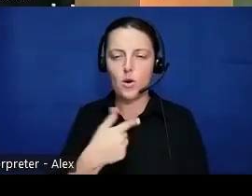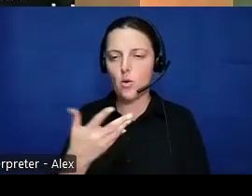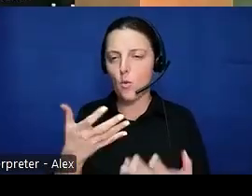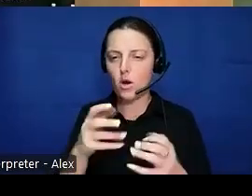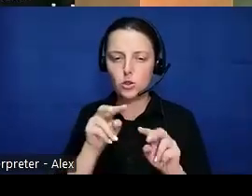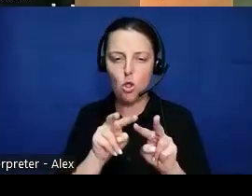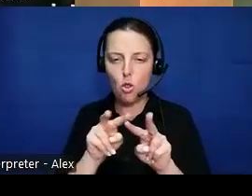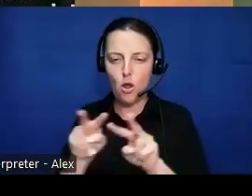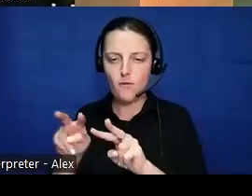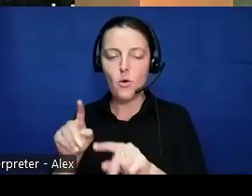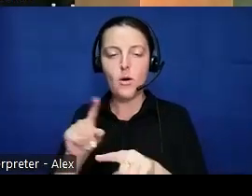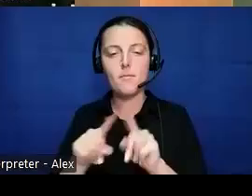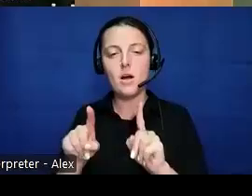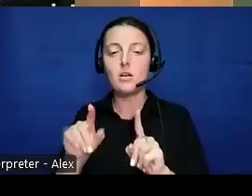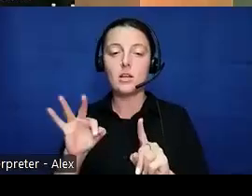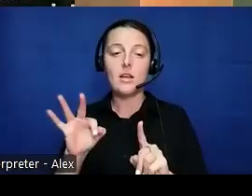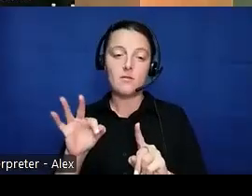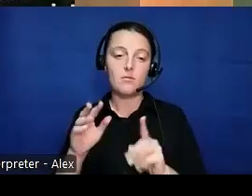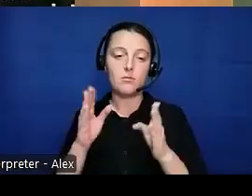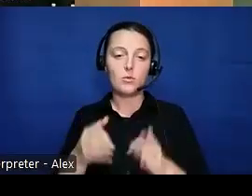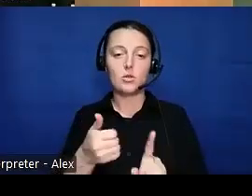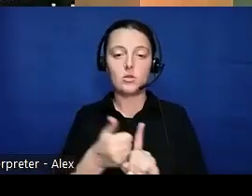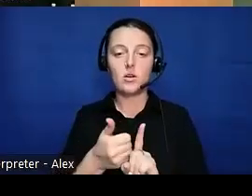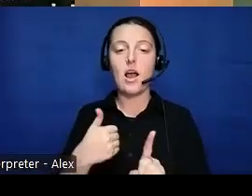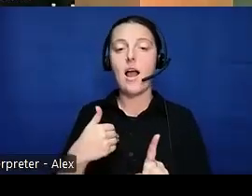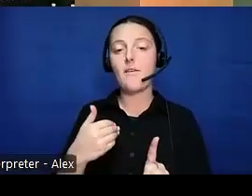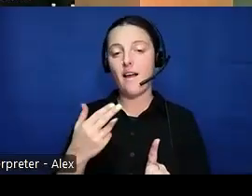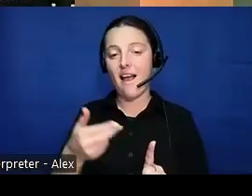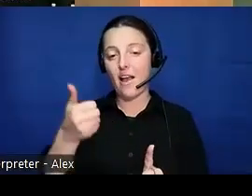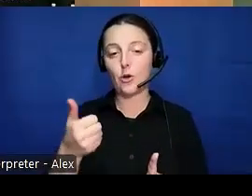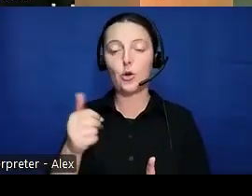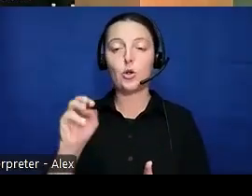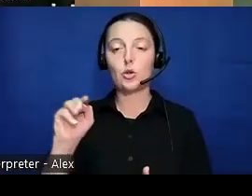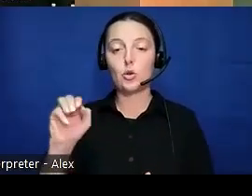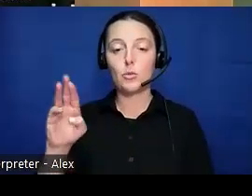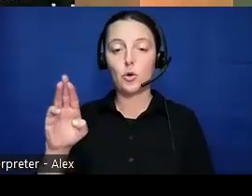probably more likely to have depression because it also signifies kind of more about what the cancer